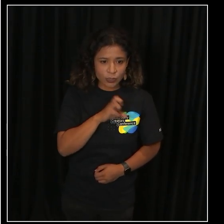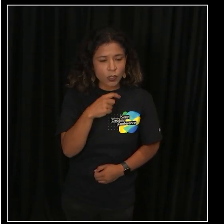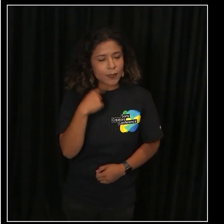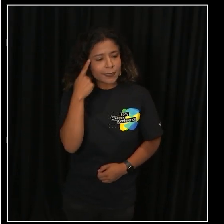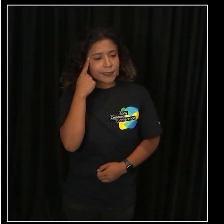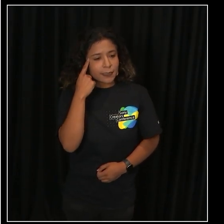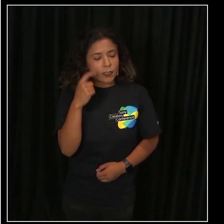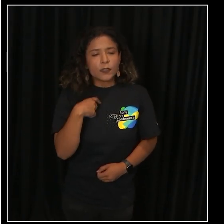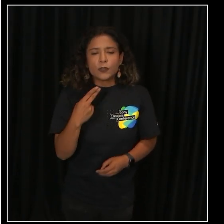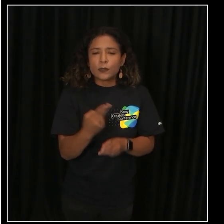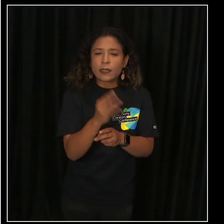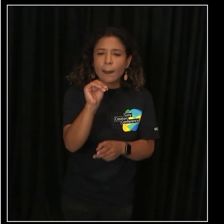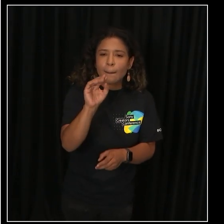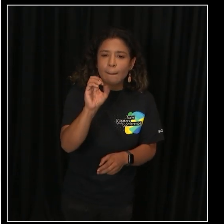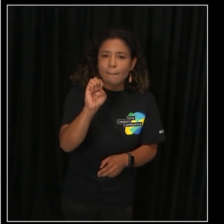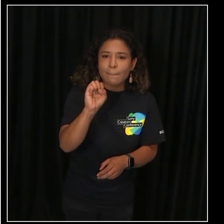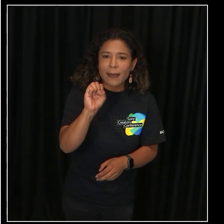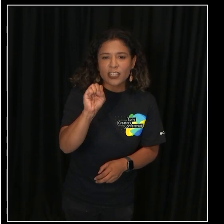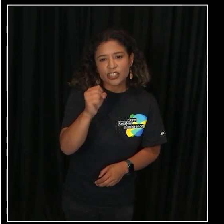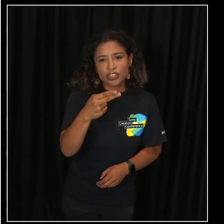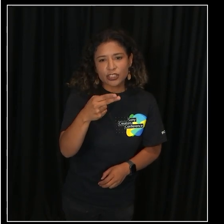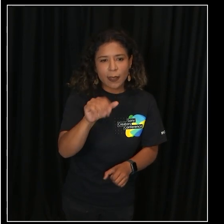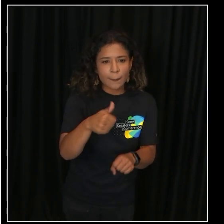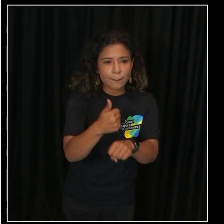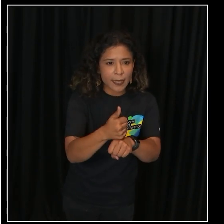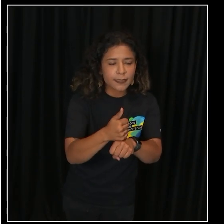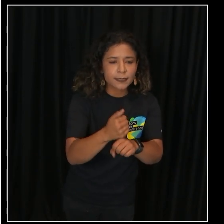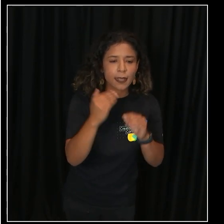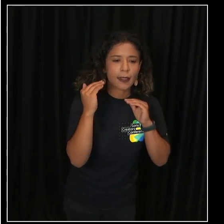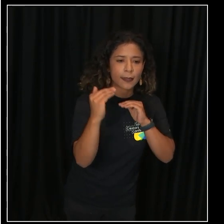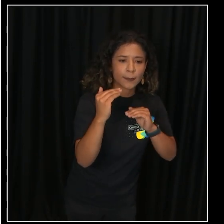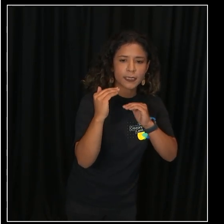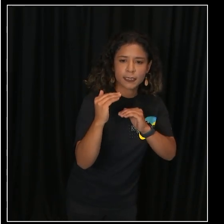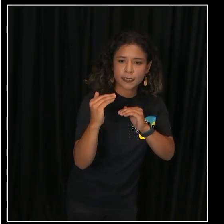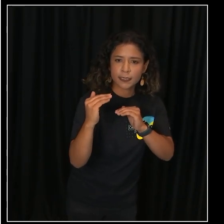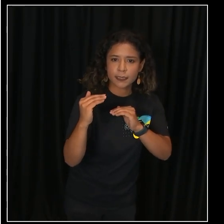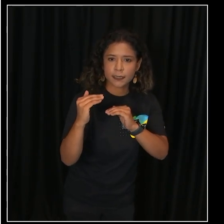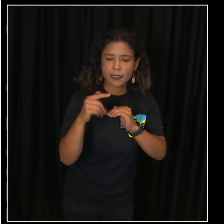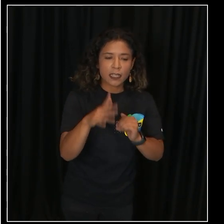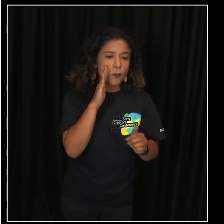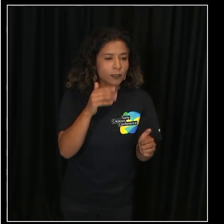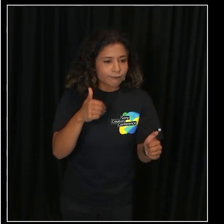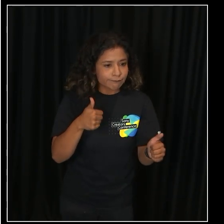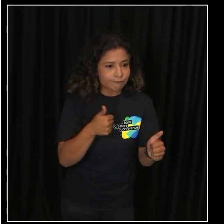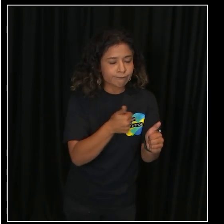so that this actually abides by the avatars we're using.